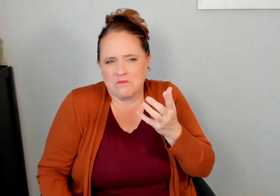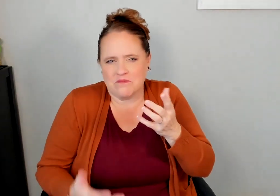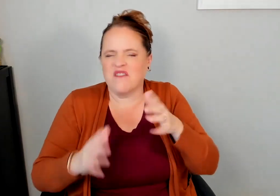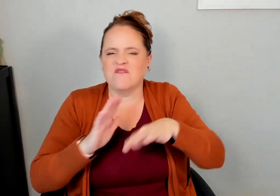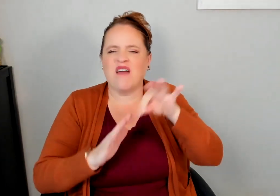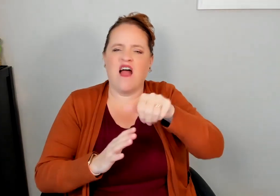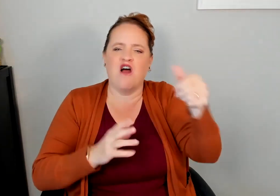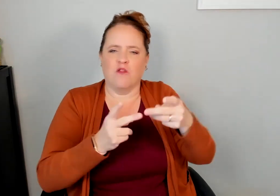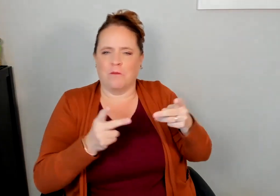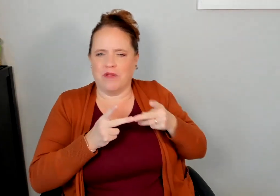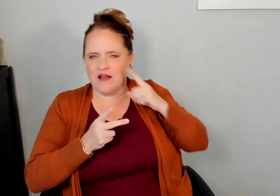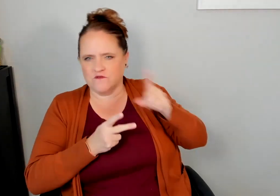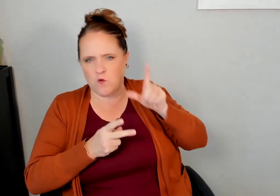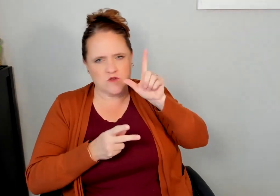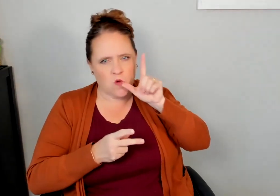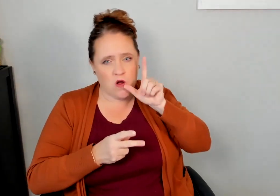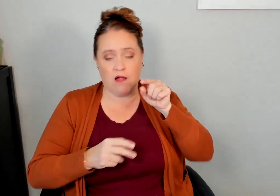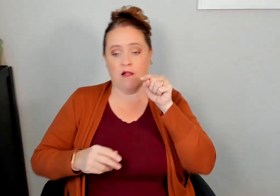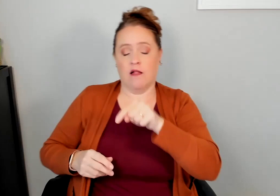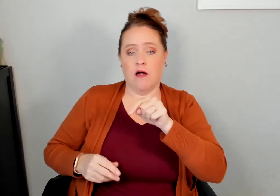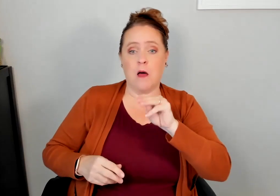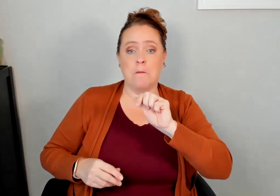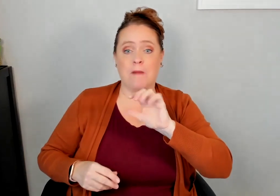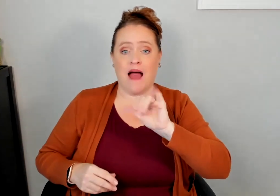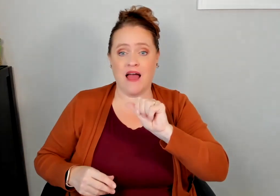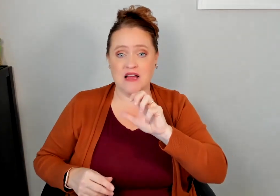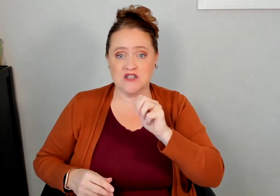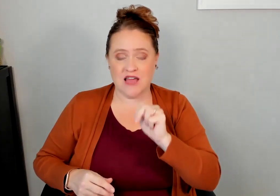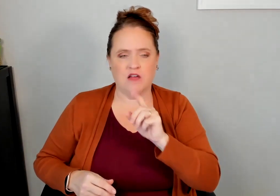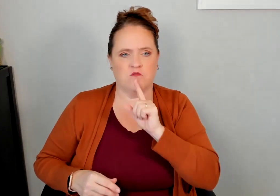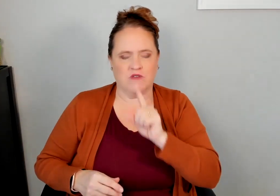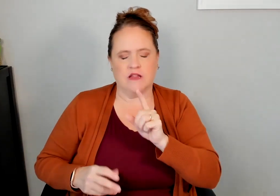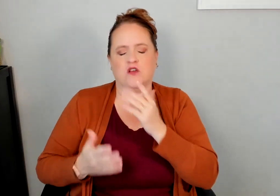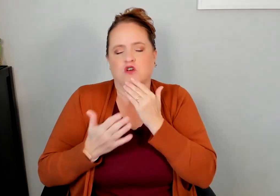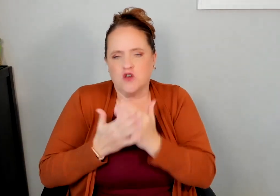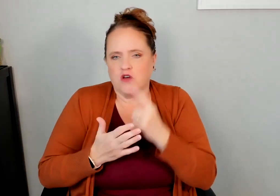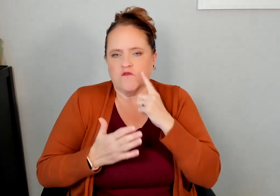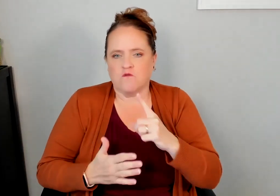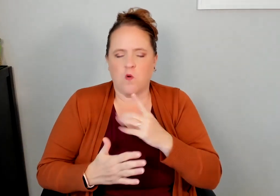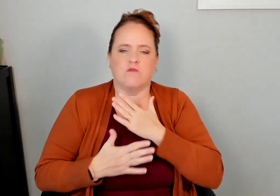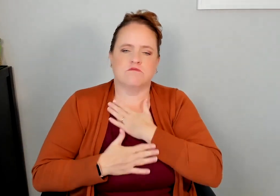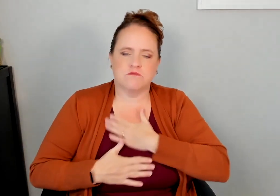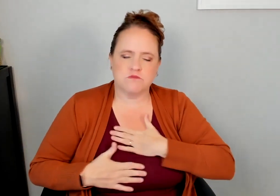count on that being your snorkel day find another port where you can snorkel or a different place